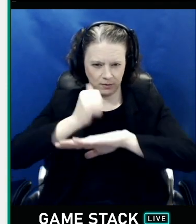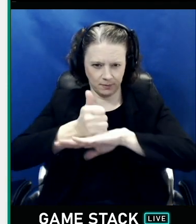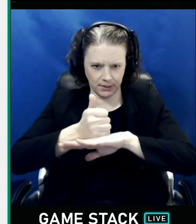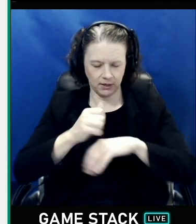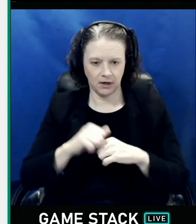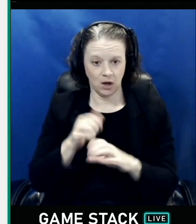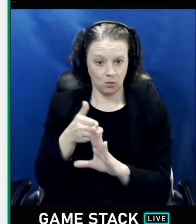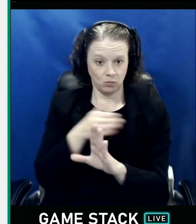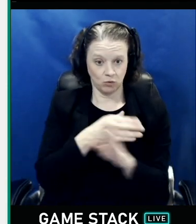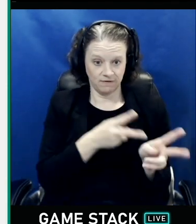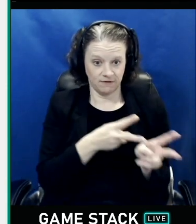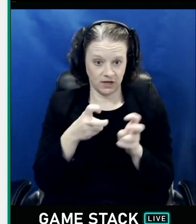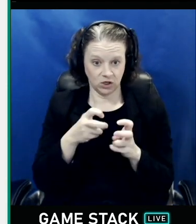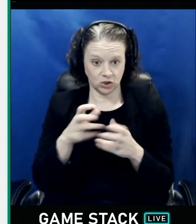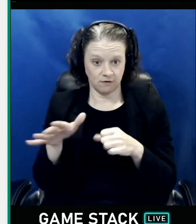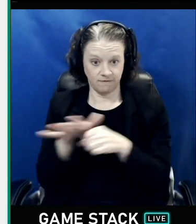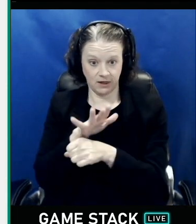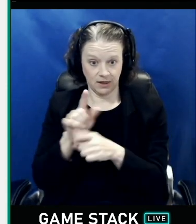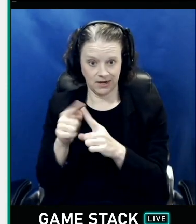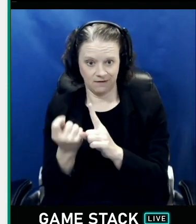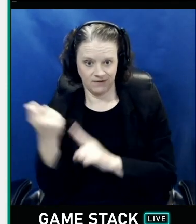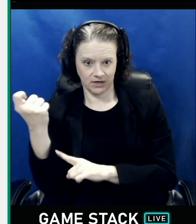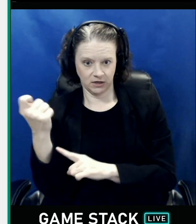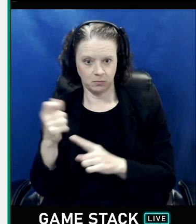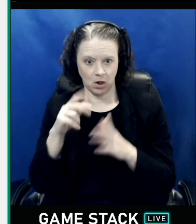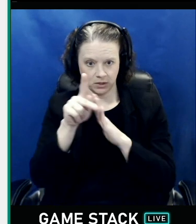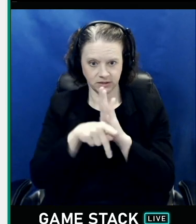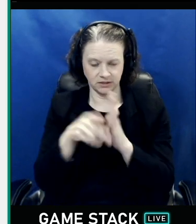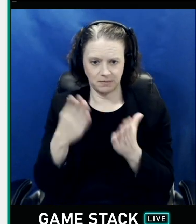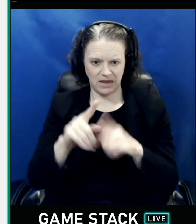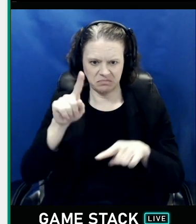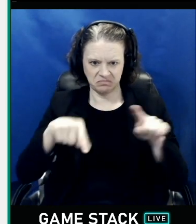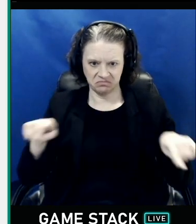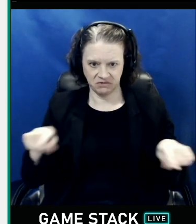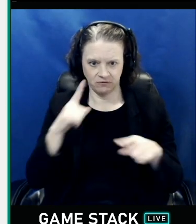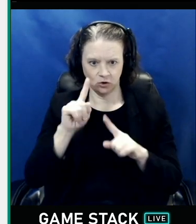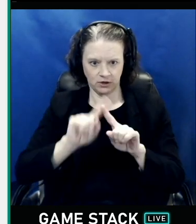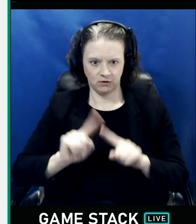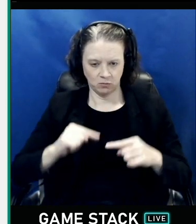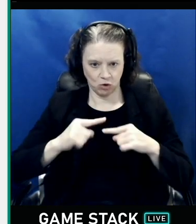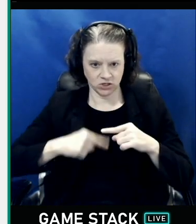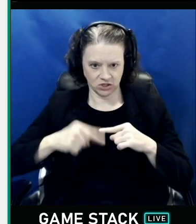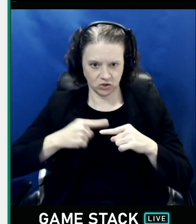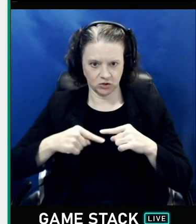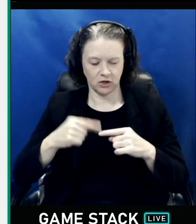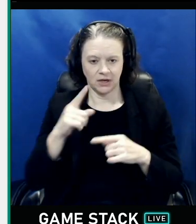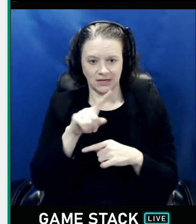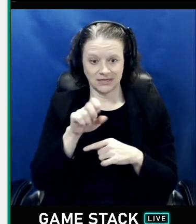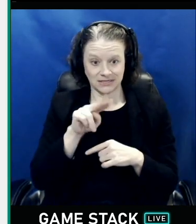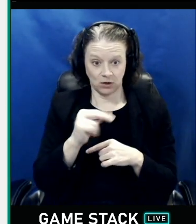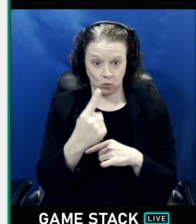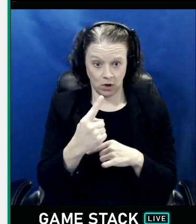Prefetch fill and evict policies may differ for other processors. Policies for Zen 1, Zen 2 and Zen 3 are shown.